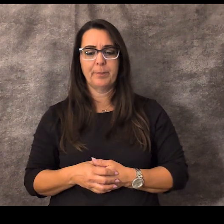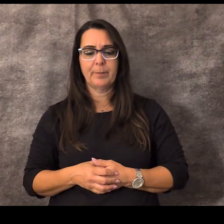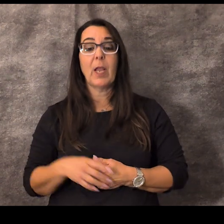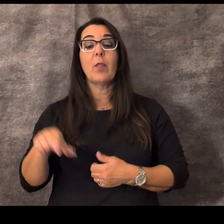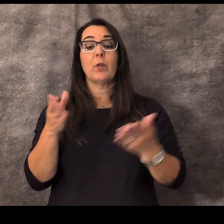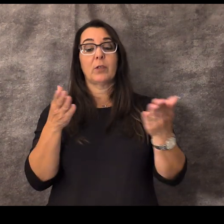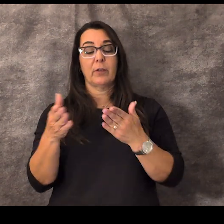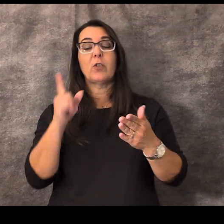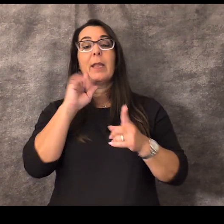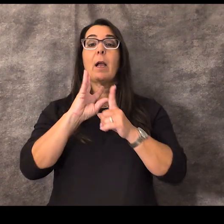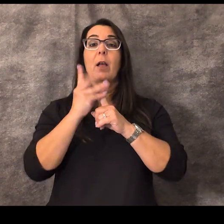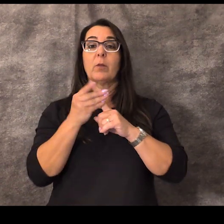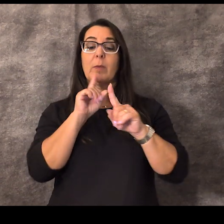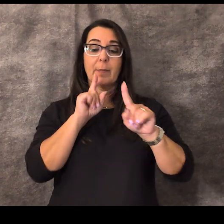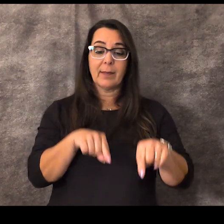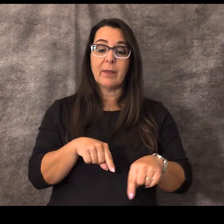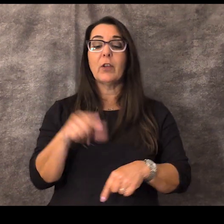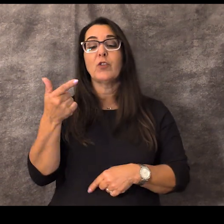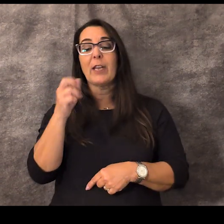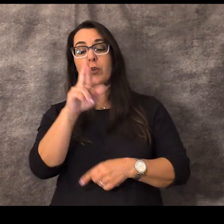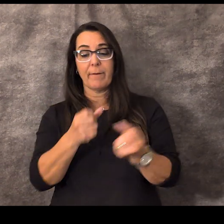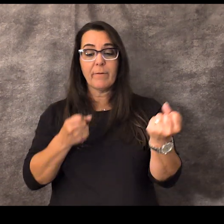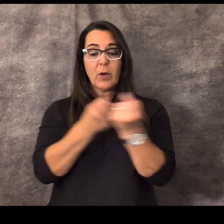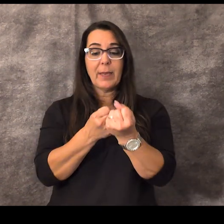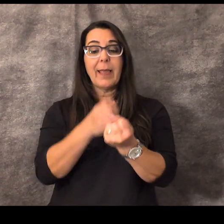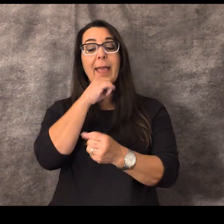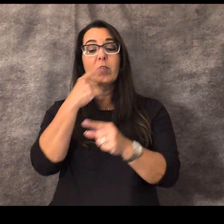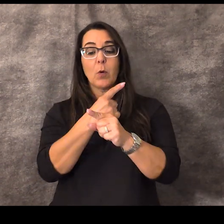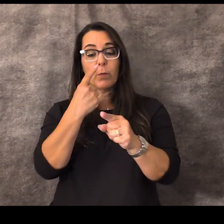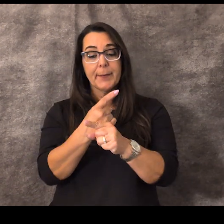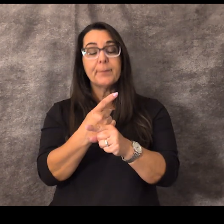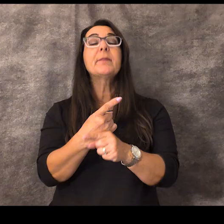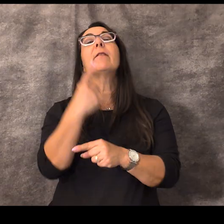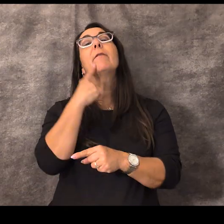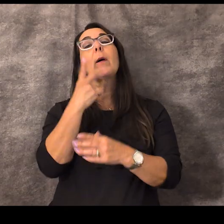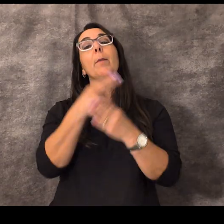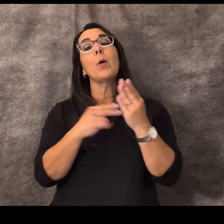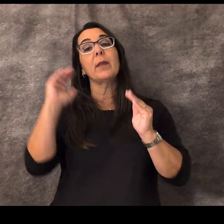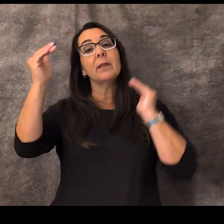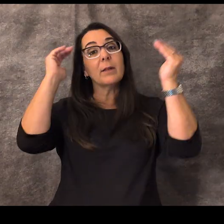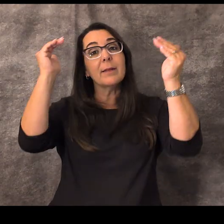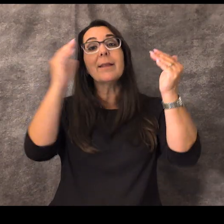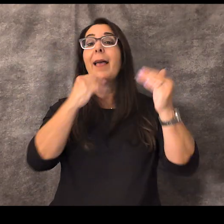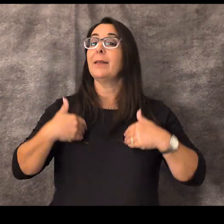responsive, gender affirming, age appropriate, right? And again, this applies to both adults, and young people.